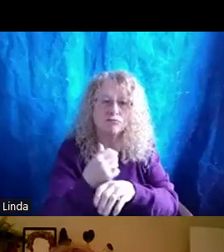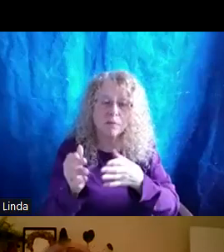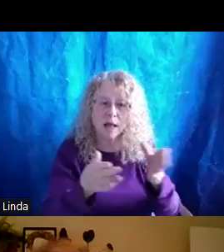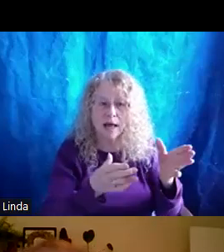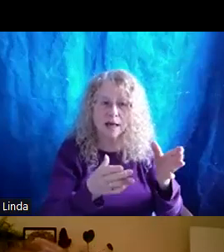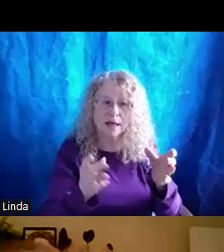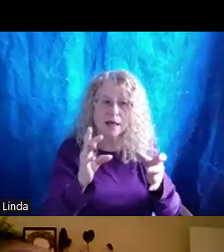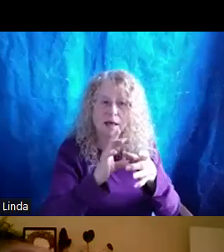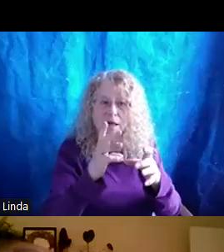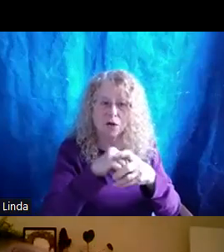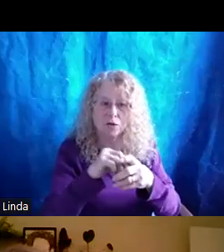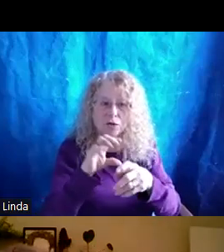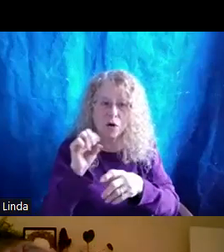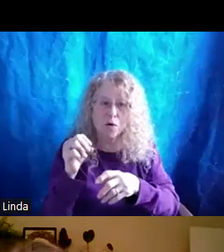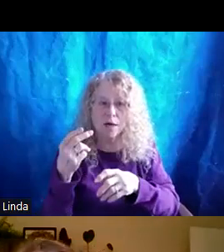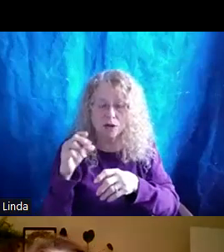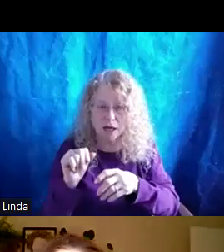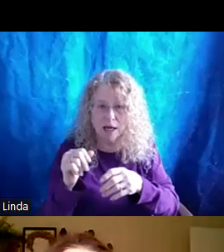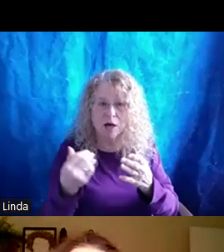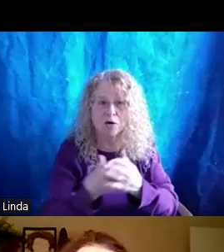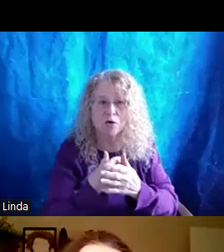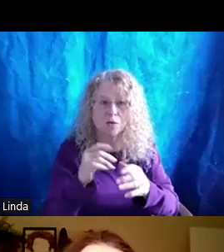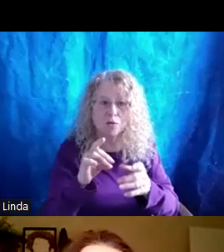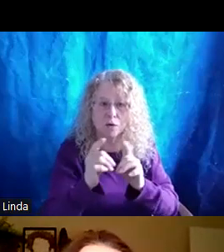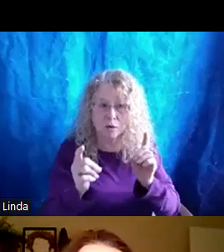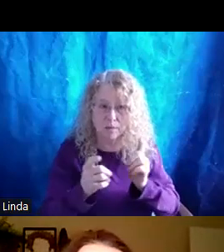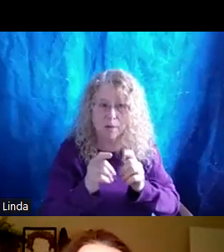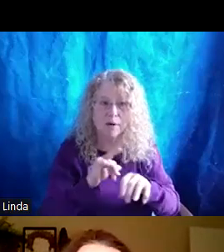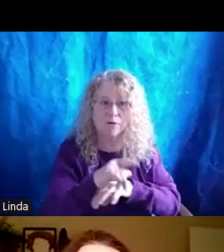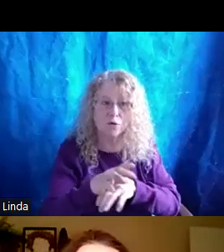OHA, AND THE NEW DEPARTMENT OF EARLY LEARNING AND CARE.